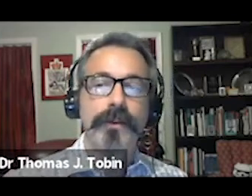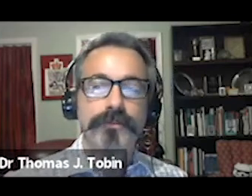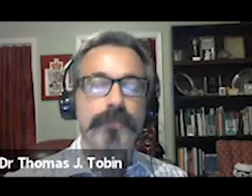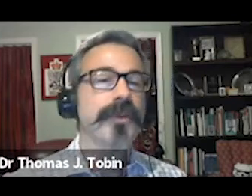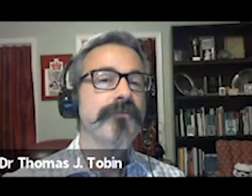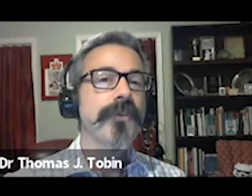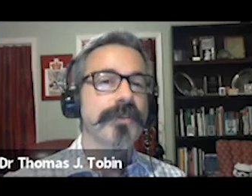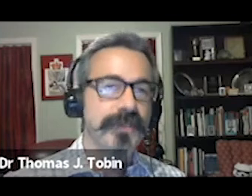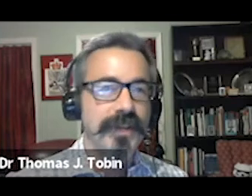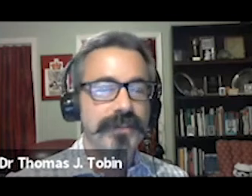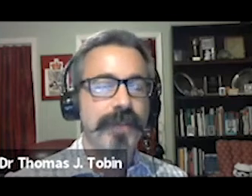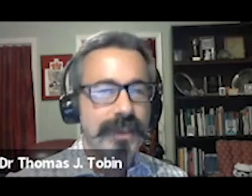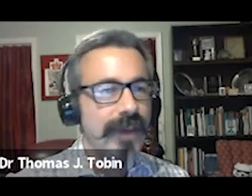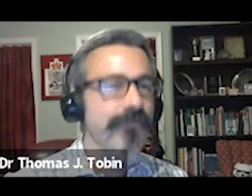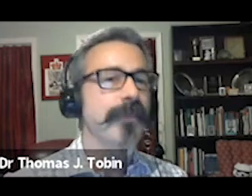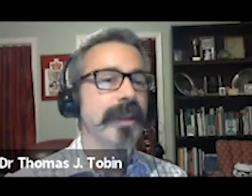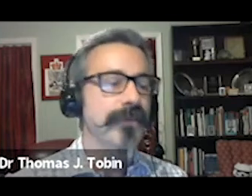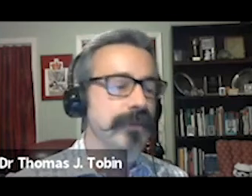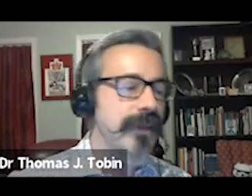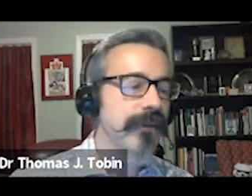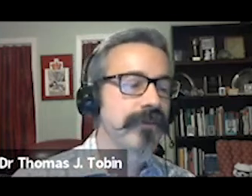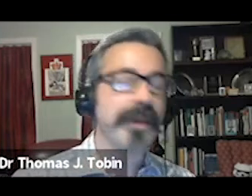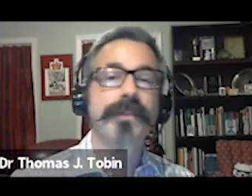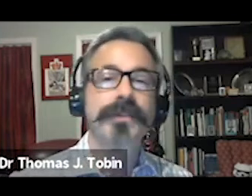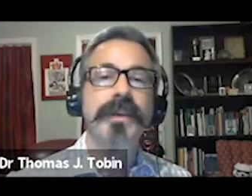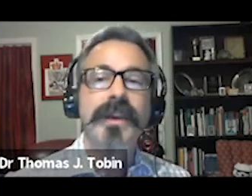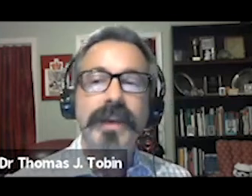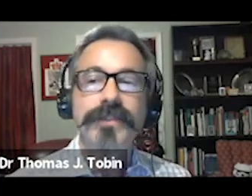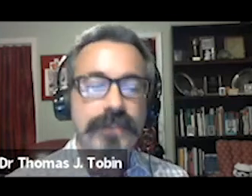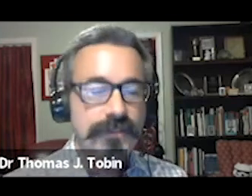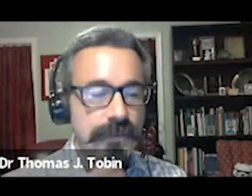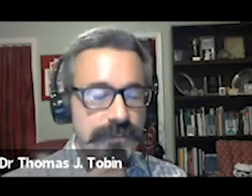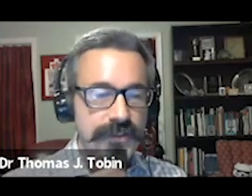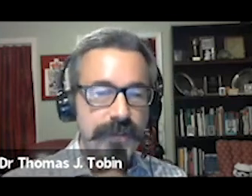interpreting for us today. So thank you everybody who is here to make this a successful session.